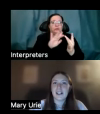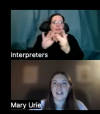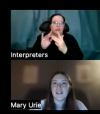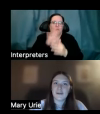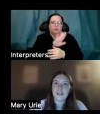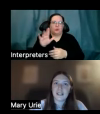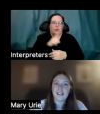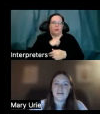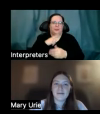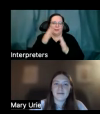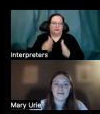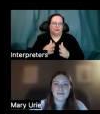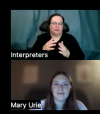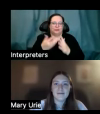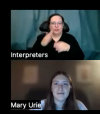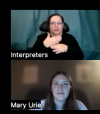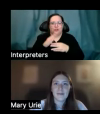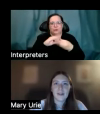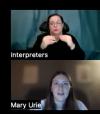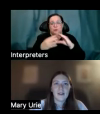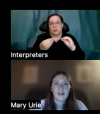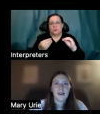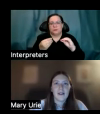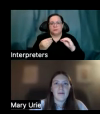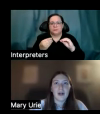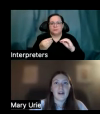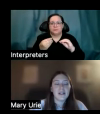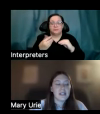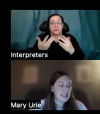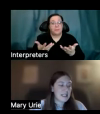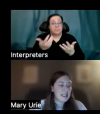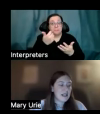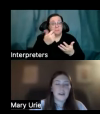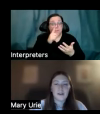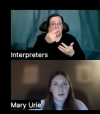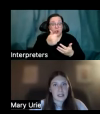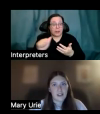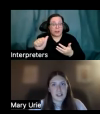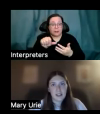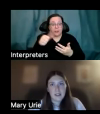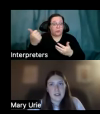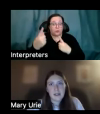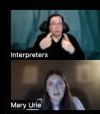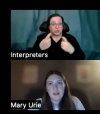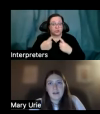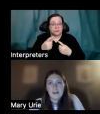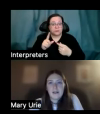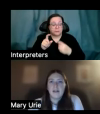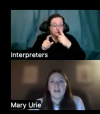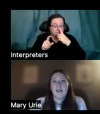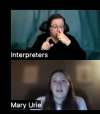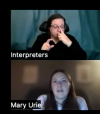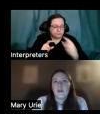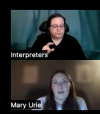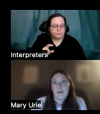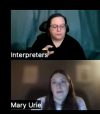sharing your stories. Are there any other questions? For me?